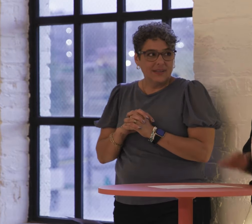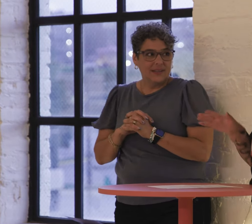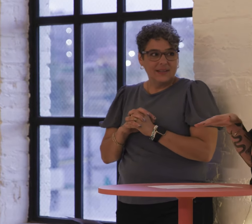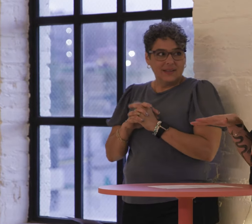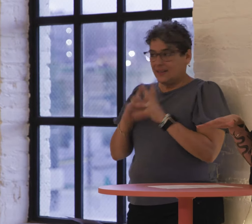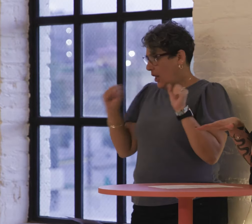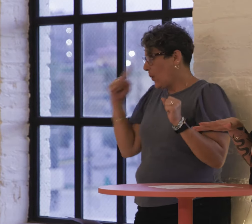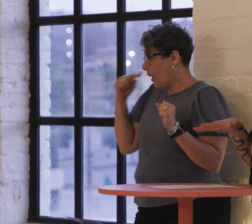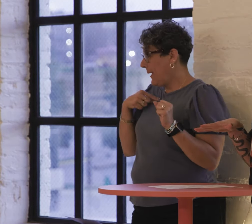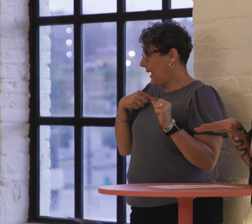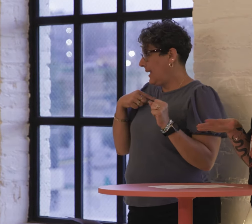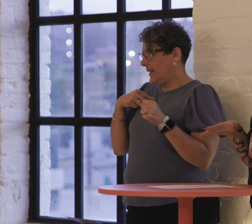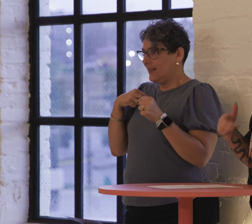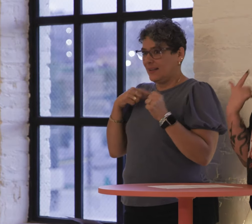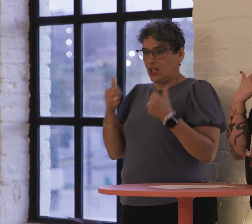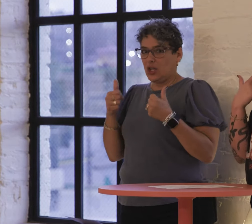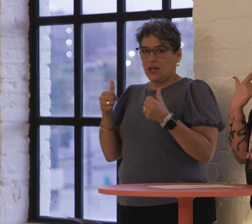we can hear me?" thing. Okay, good. Because I can't.